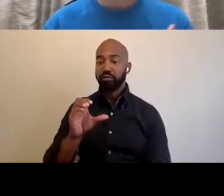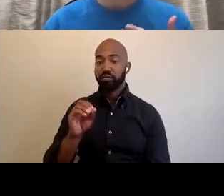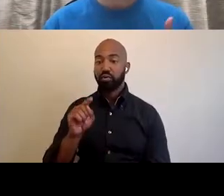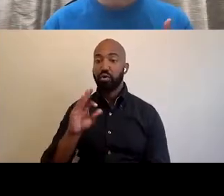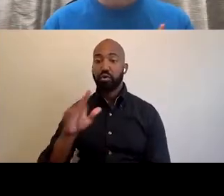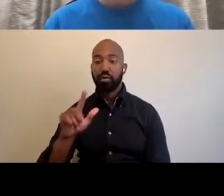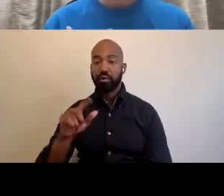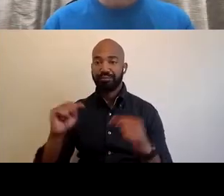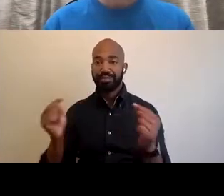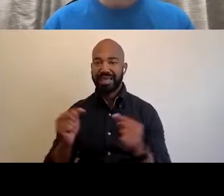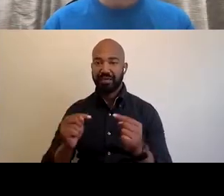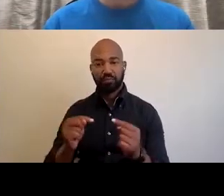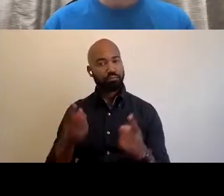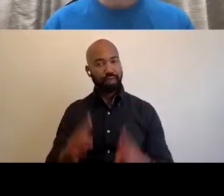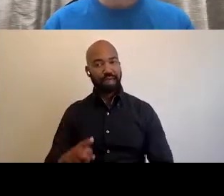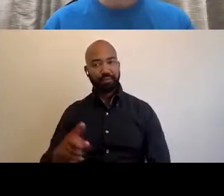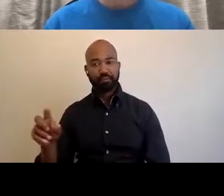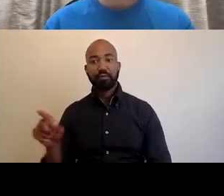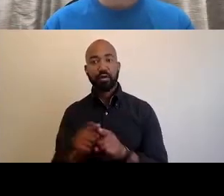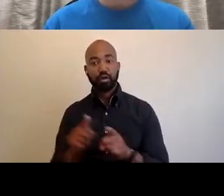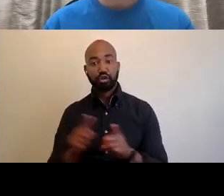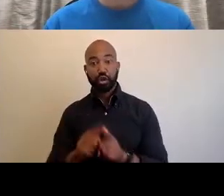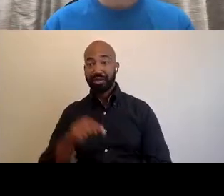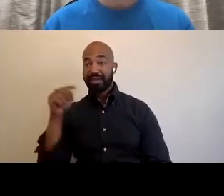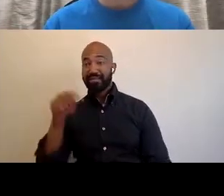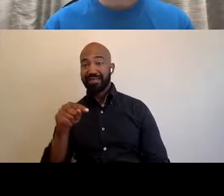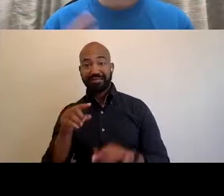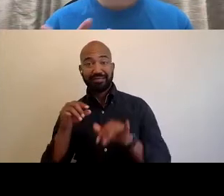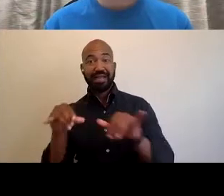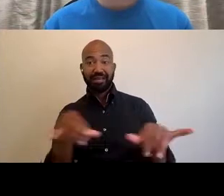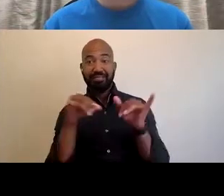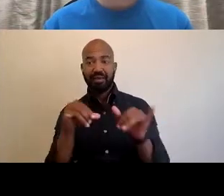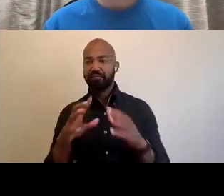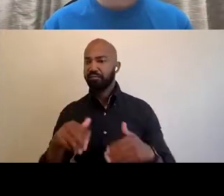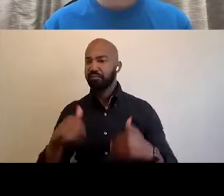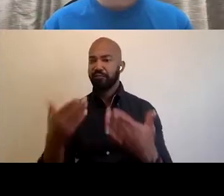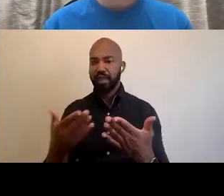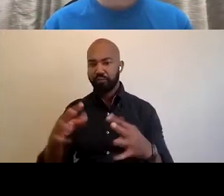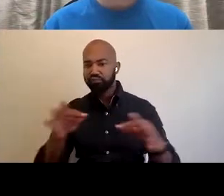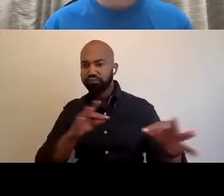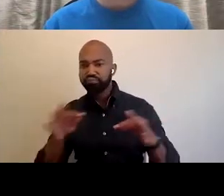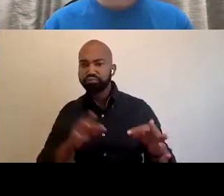And so this guideline gives a really great focus on what to do in those situations.